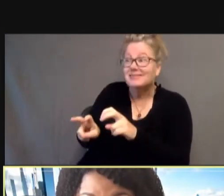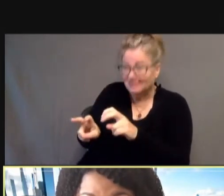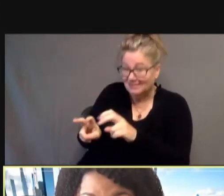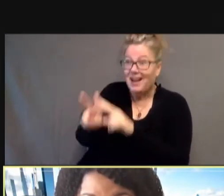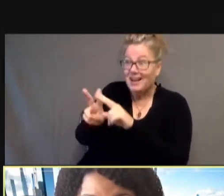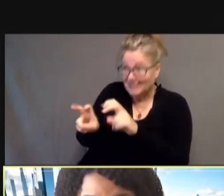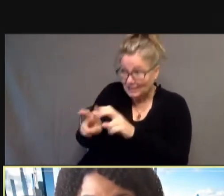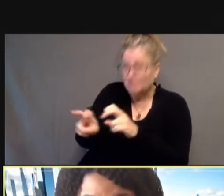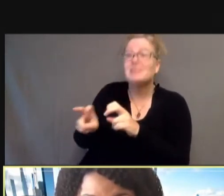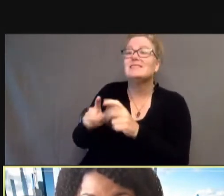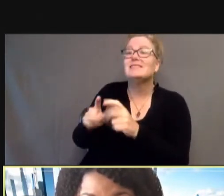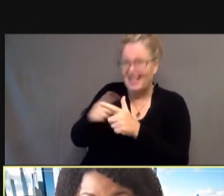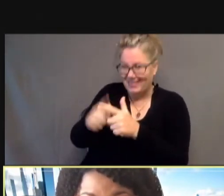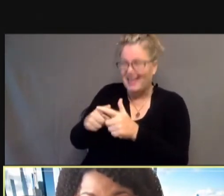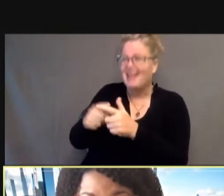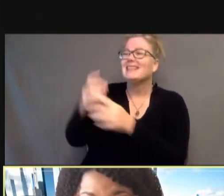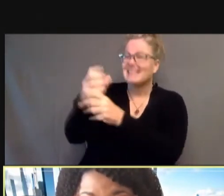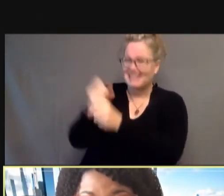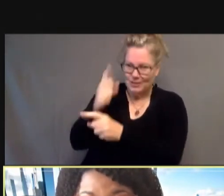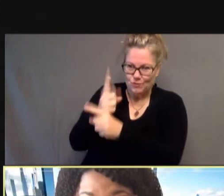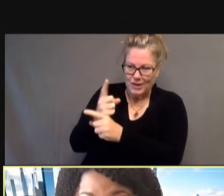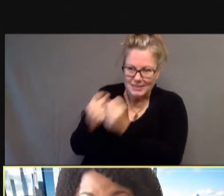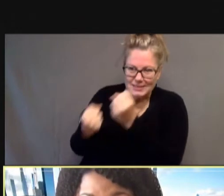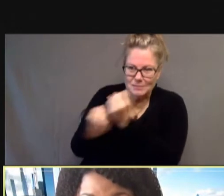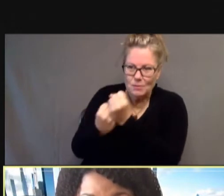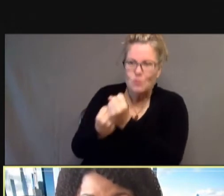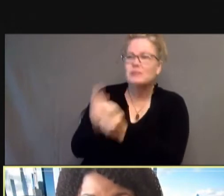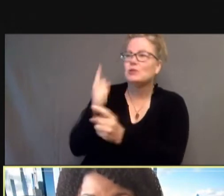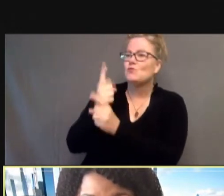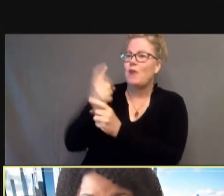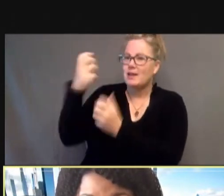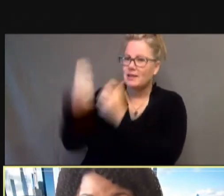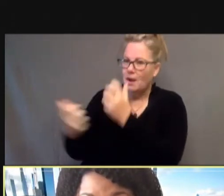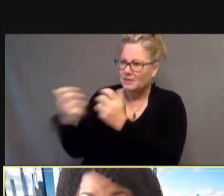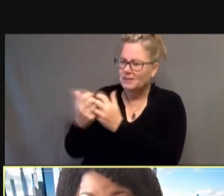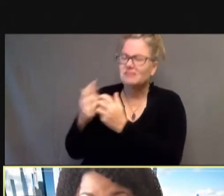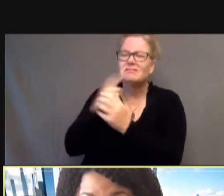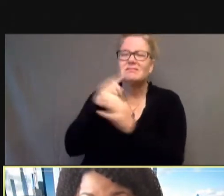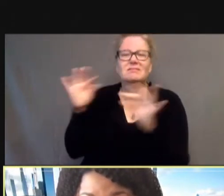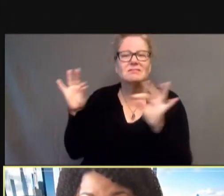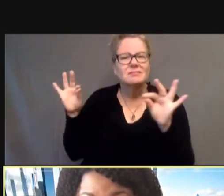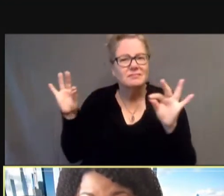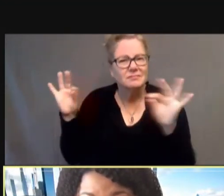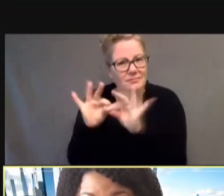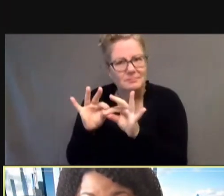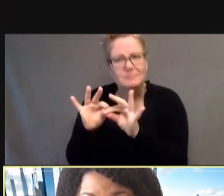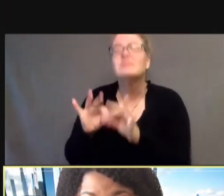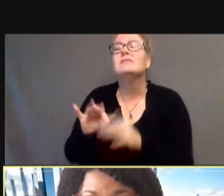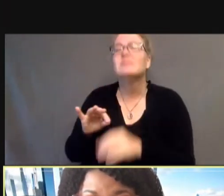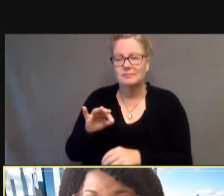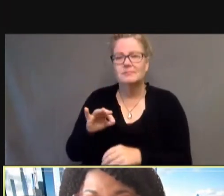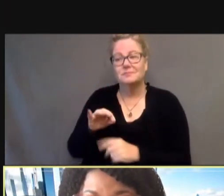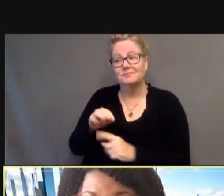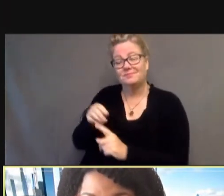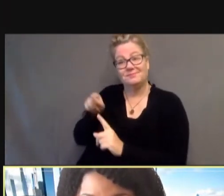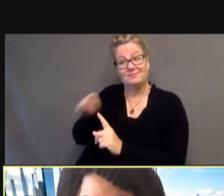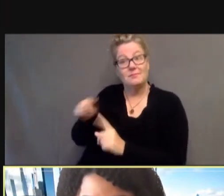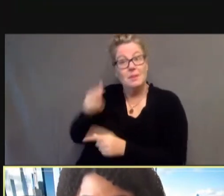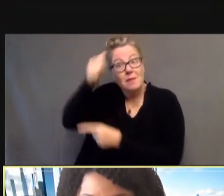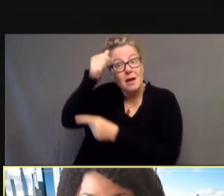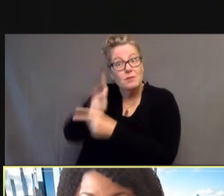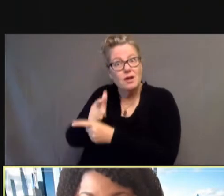and accommodations, and I saw just how instrumental that was because he was able to achieve things